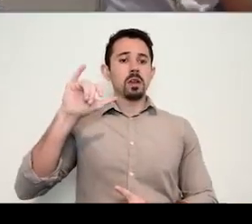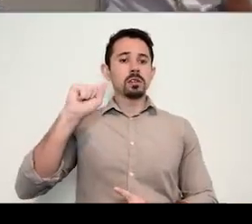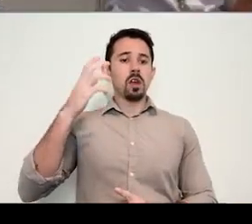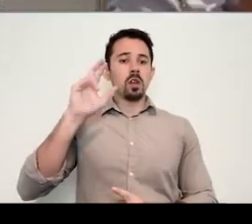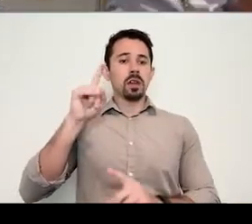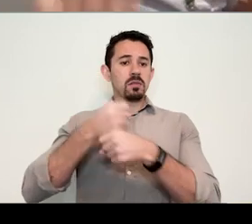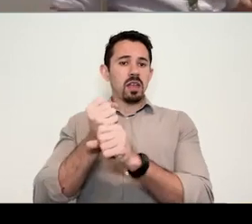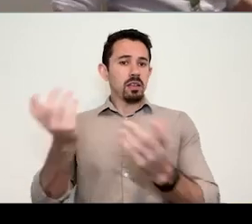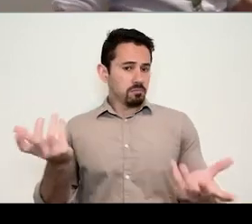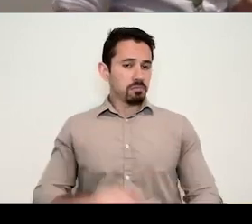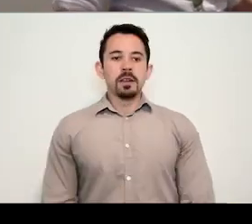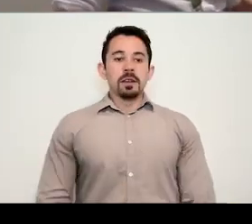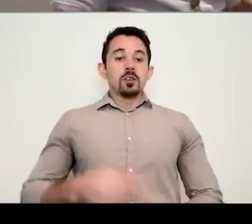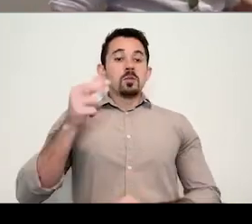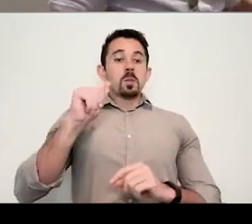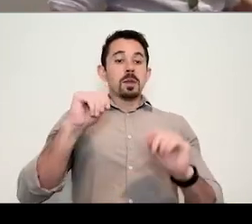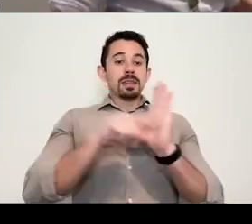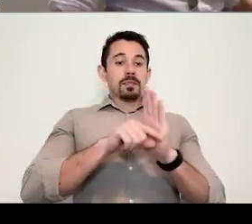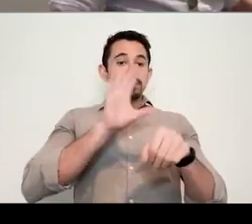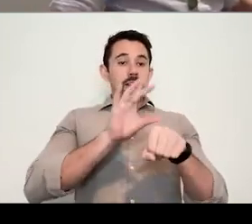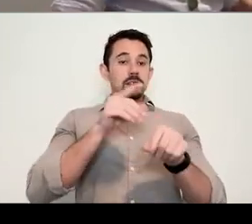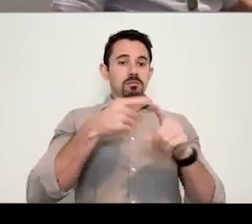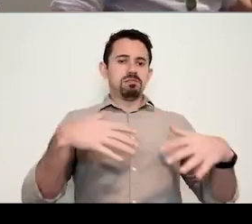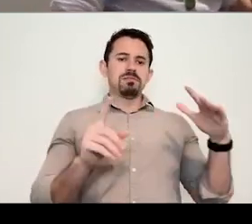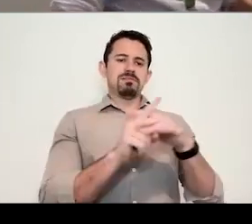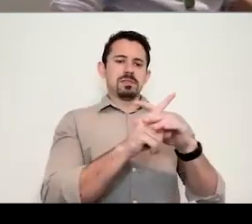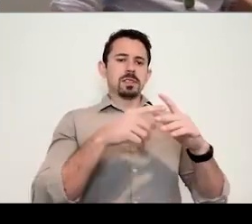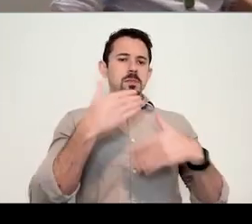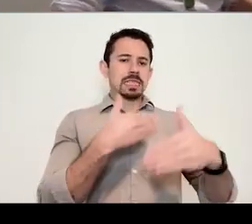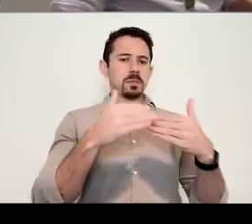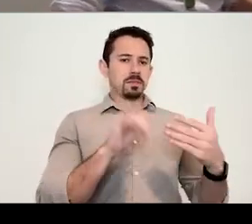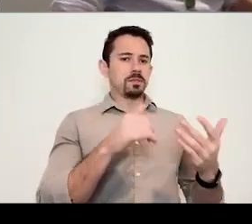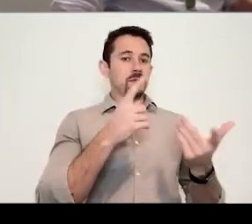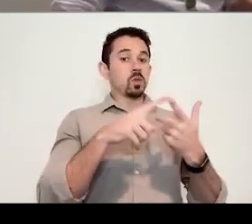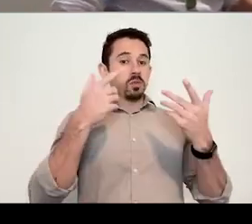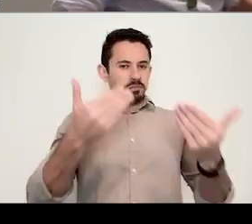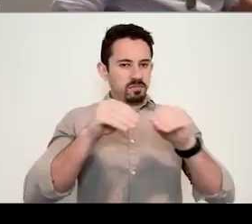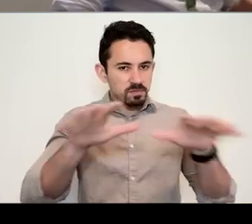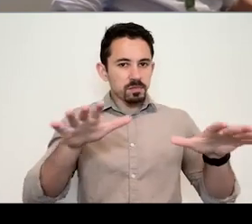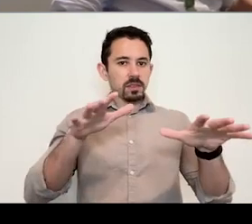of the cell is the synthase dependent pathway. The polysaccharide component is represented by